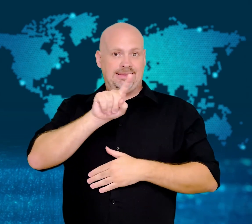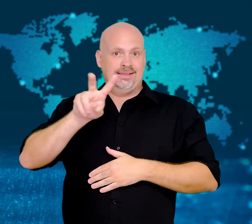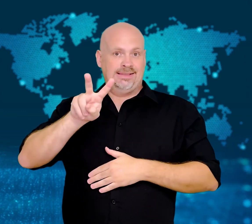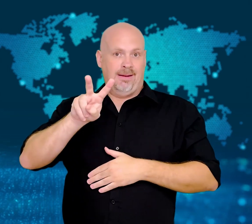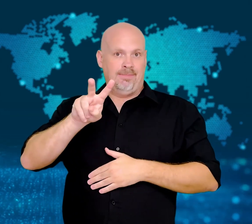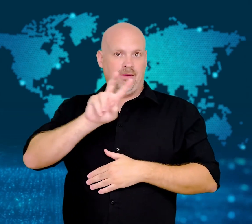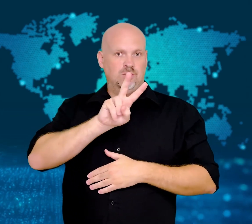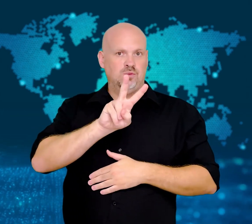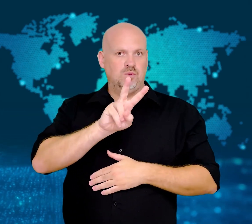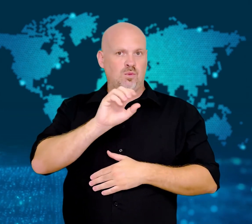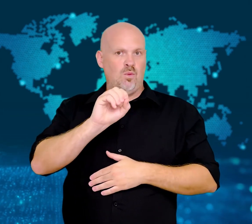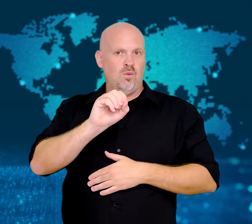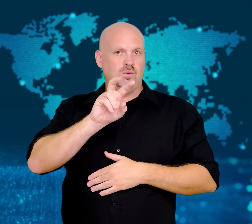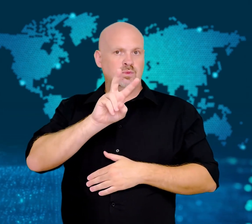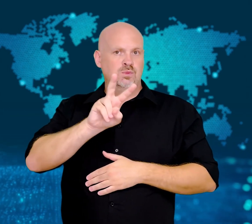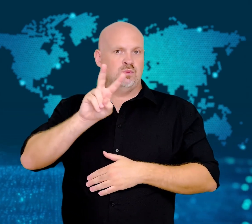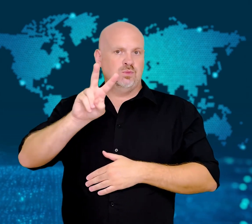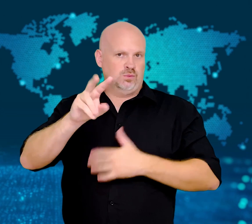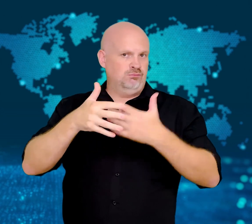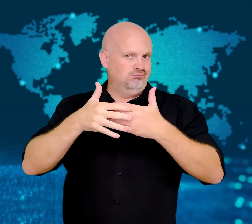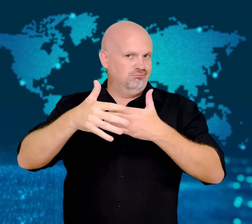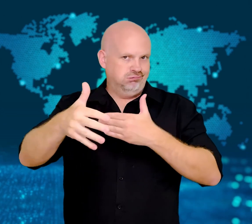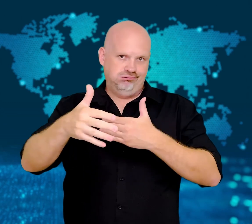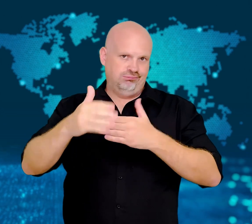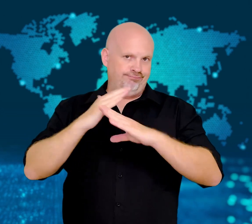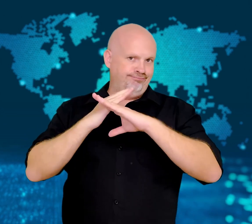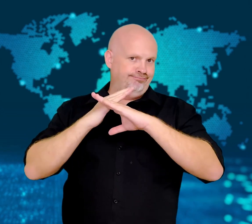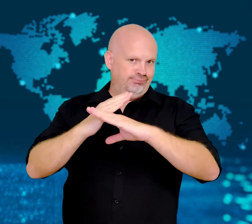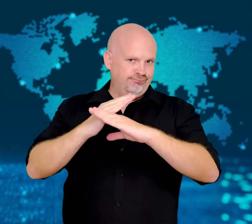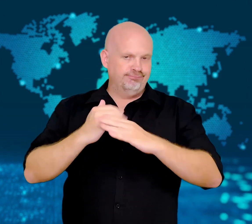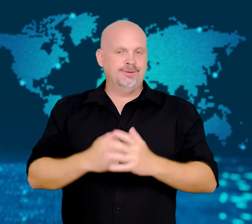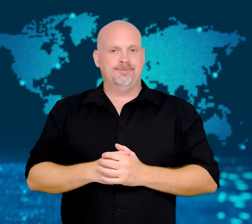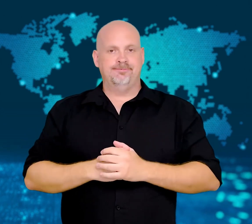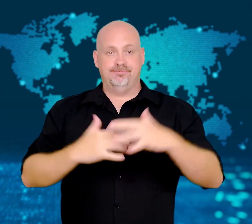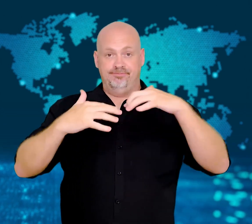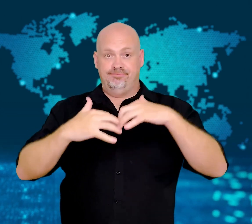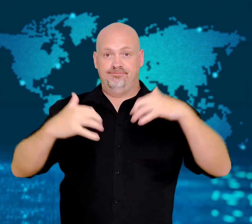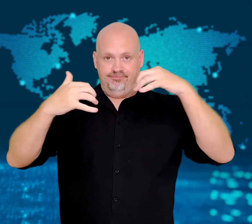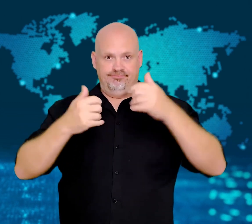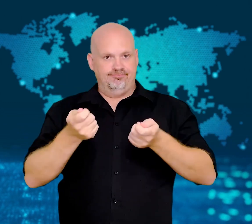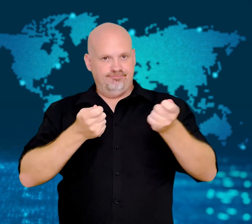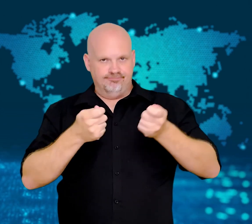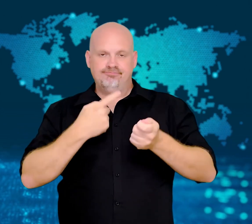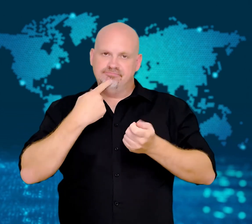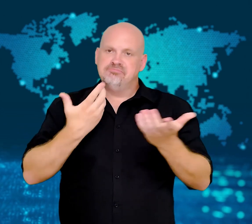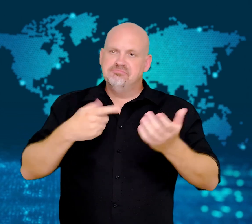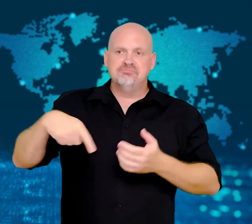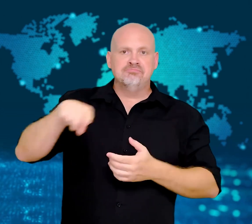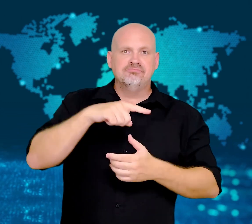The government will then allow businesses time